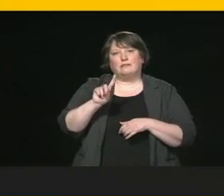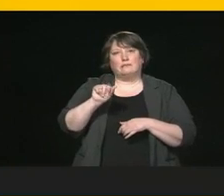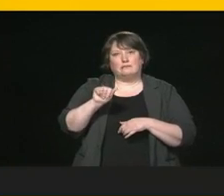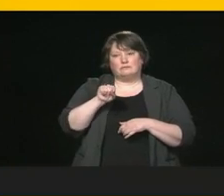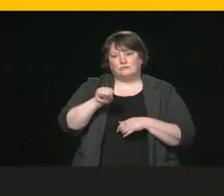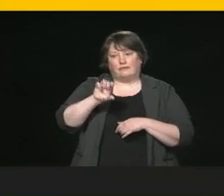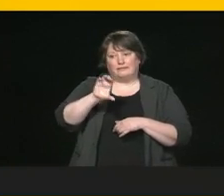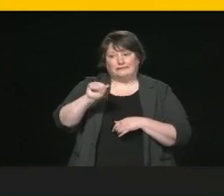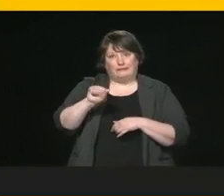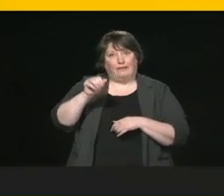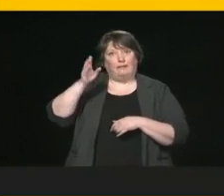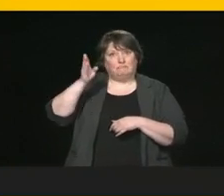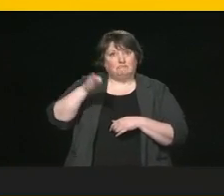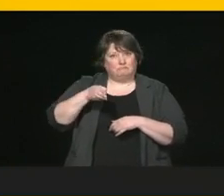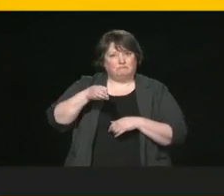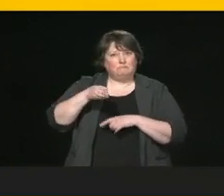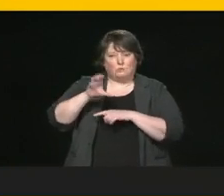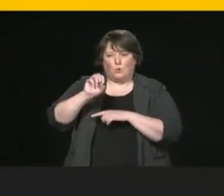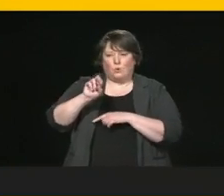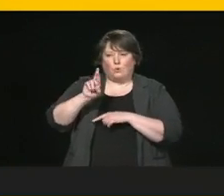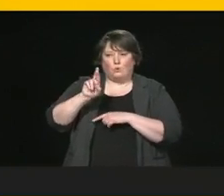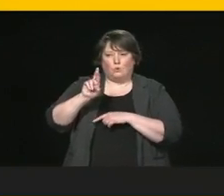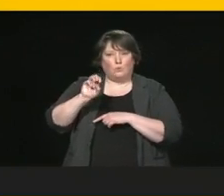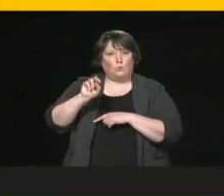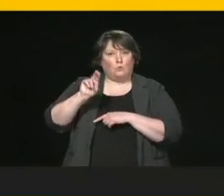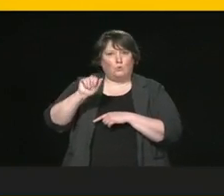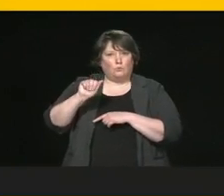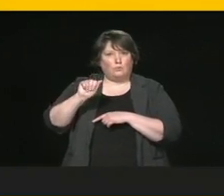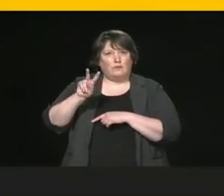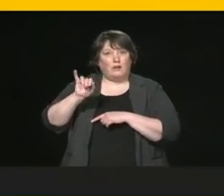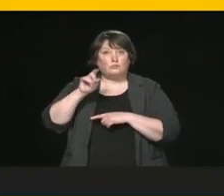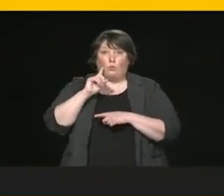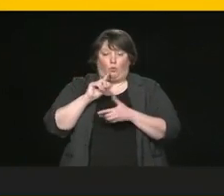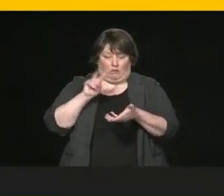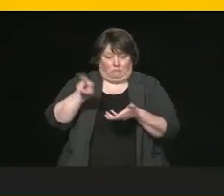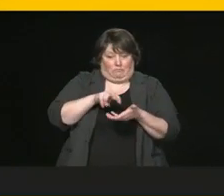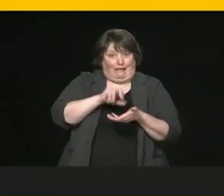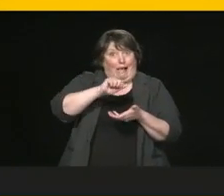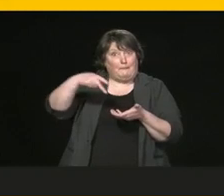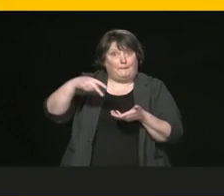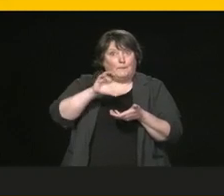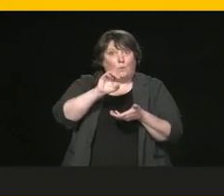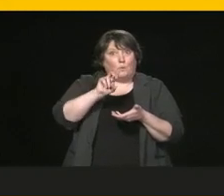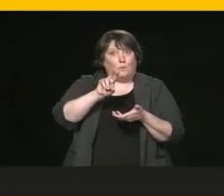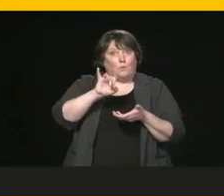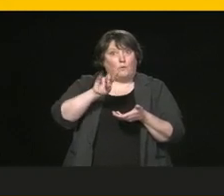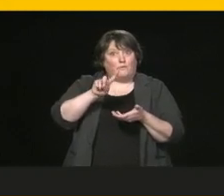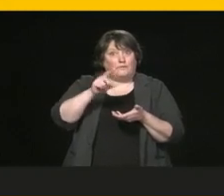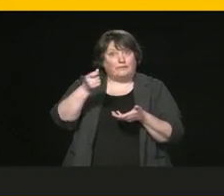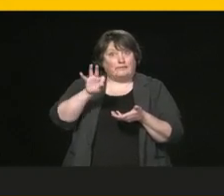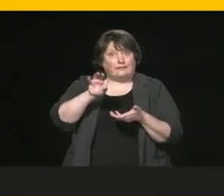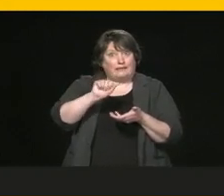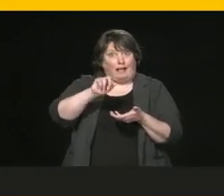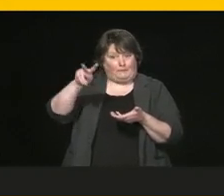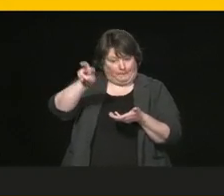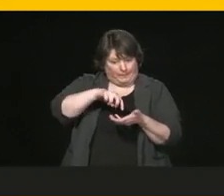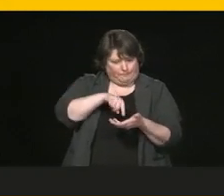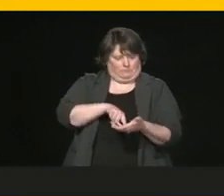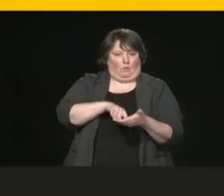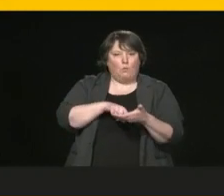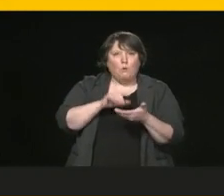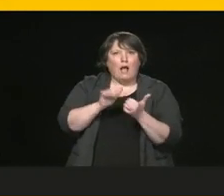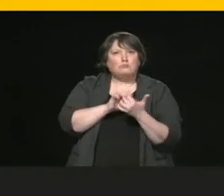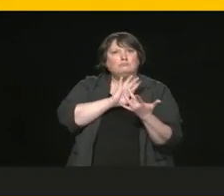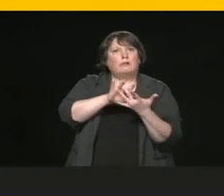YOU CAN GO TO CANADA.CA OR USE